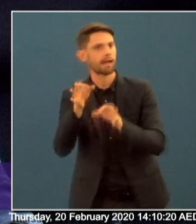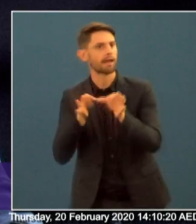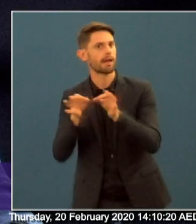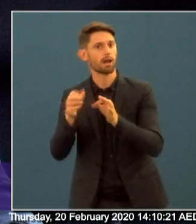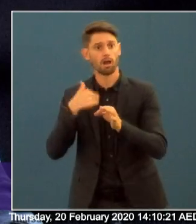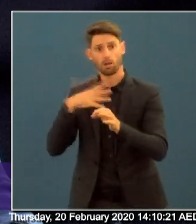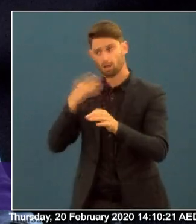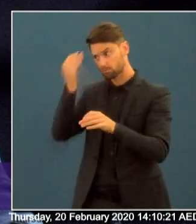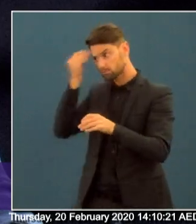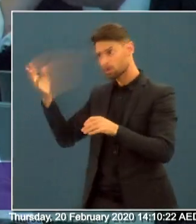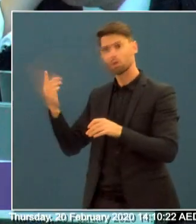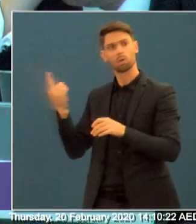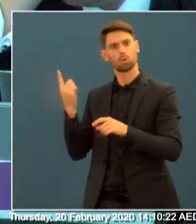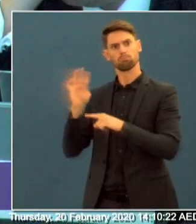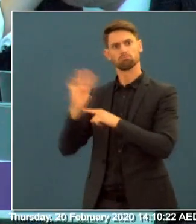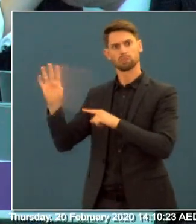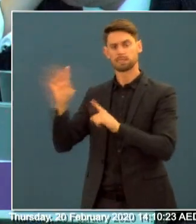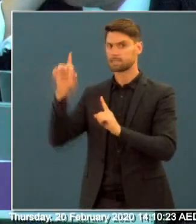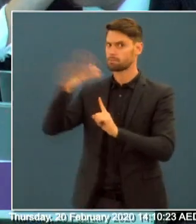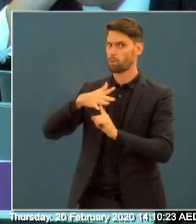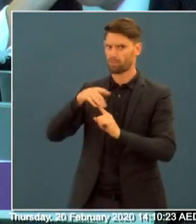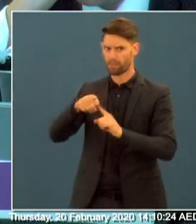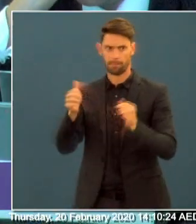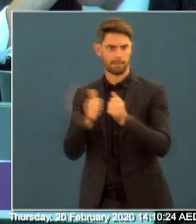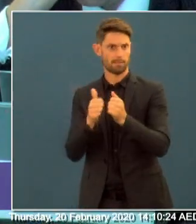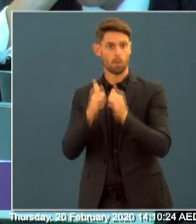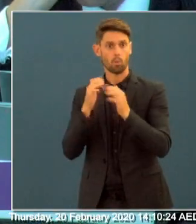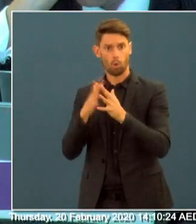It's in part D, behind volume 3, tab 28.